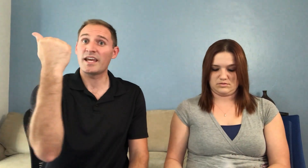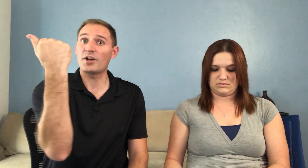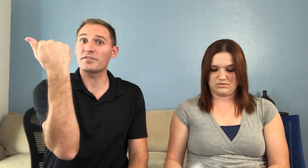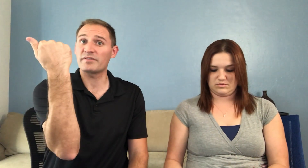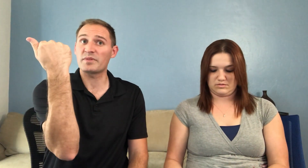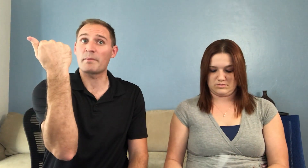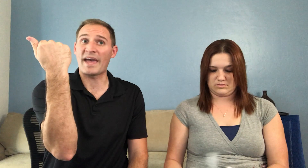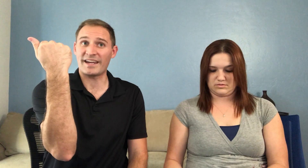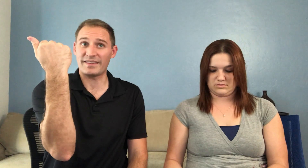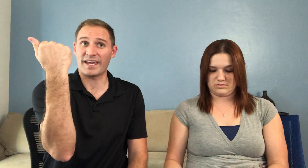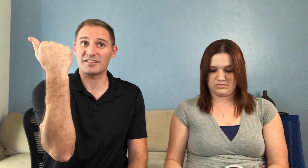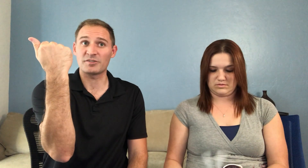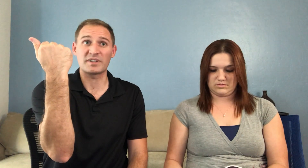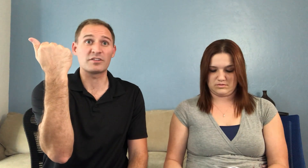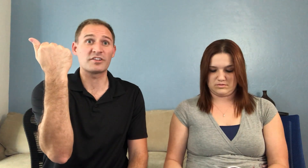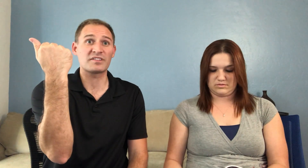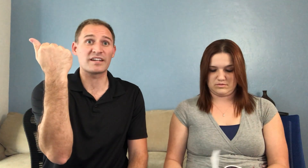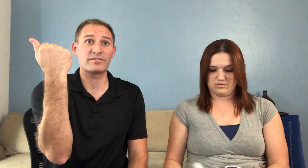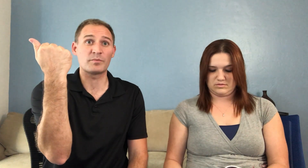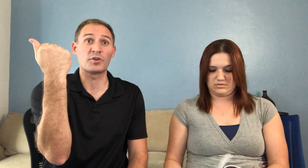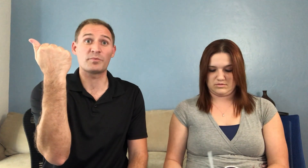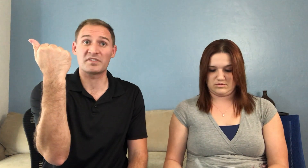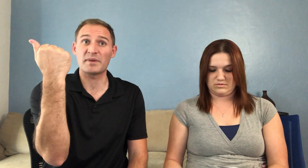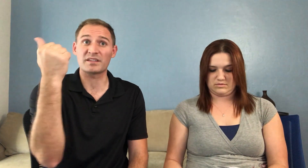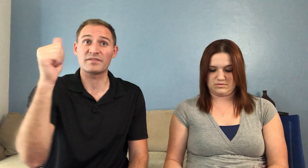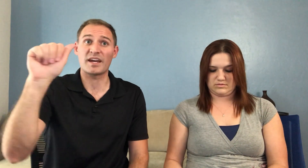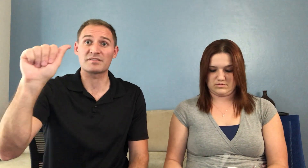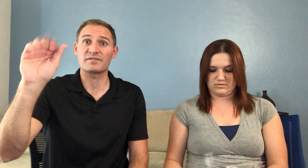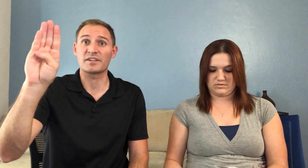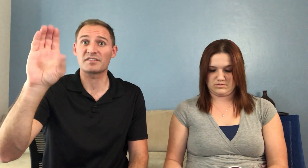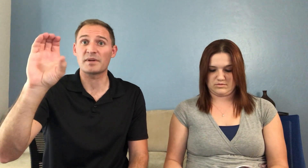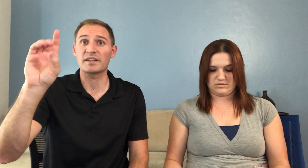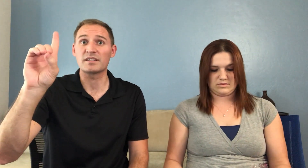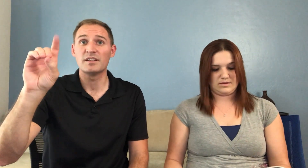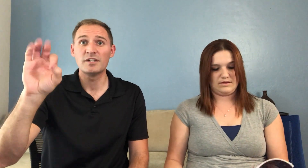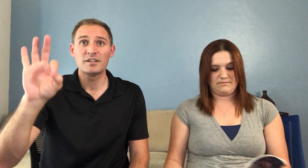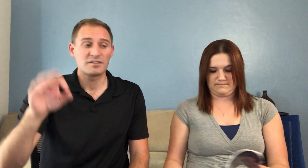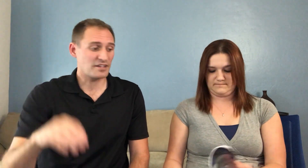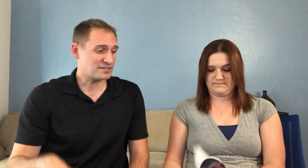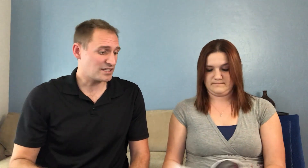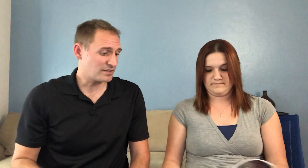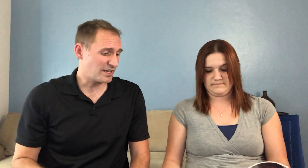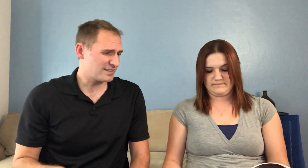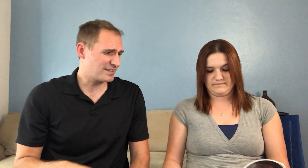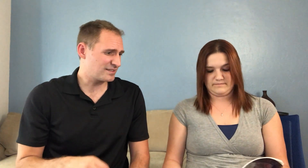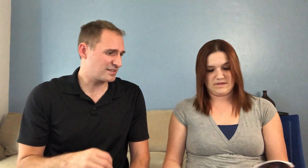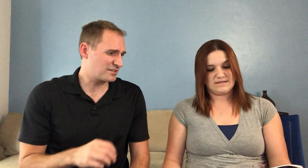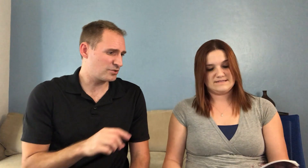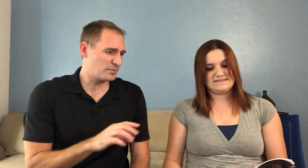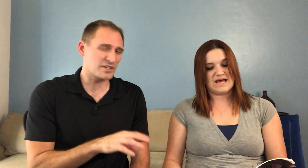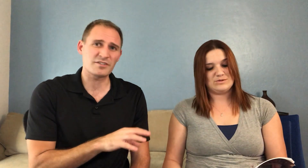and also from the back of the hand, so what it looks like from your perspective as your finger spelling. So, that's kind of a, it's a cool picture